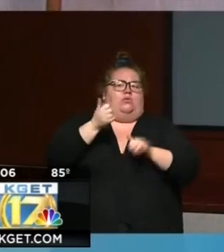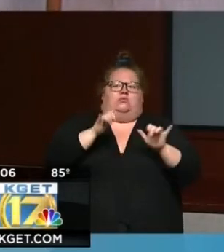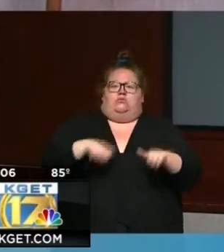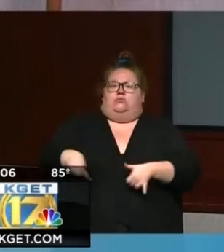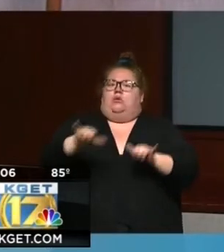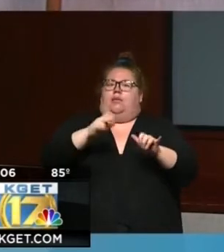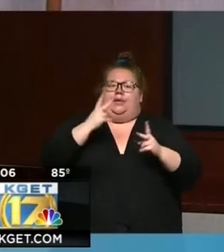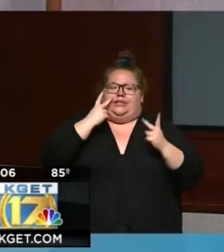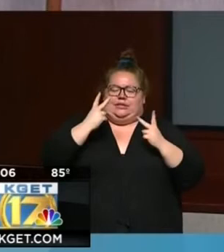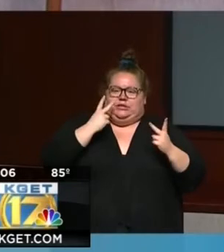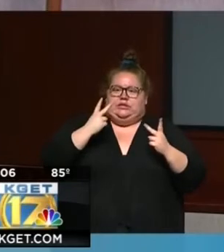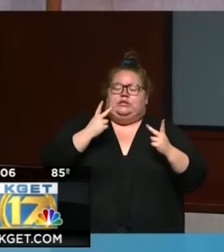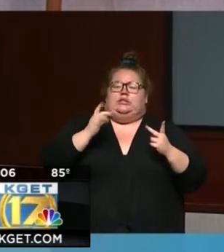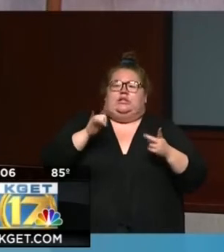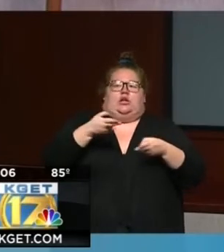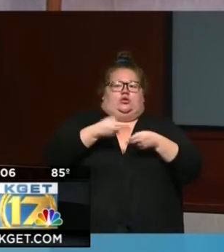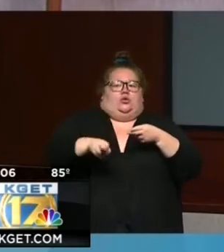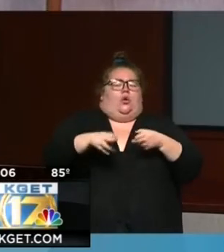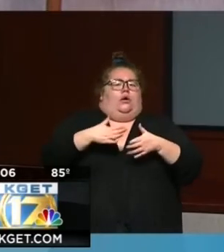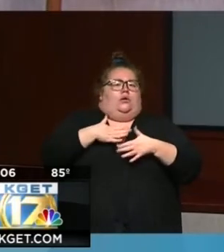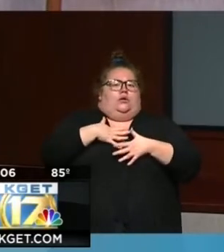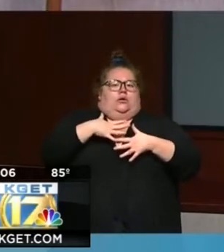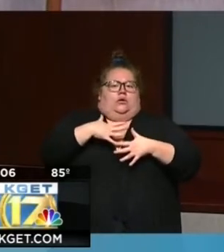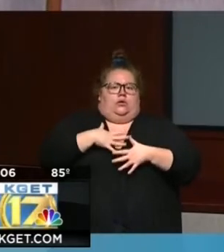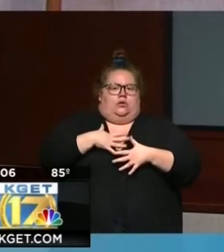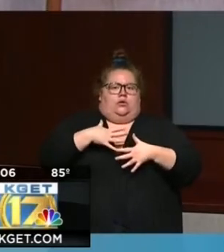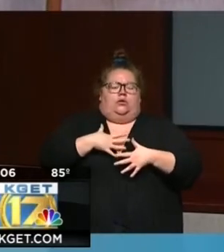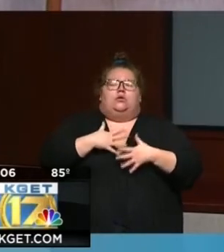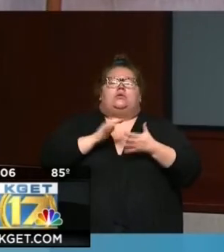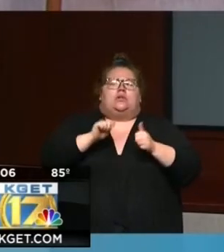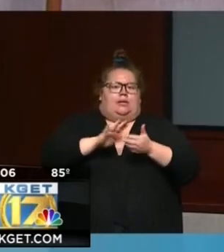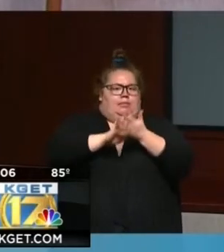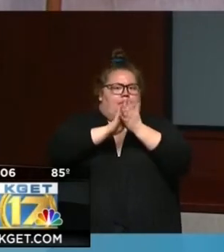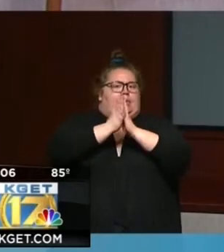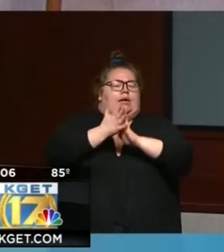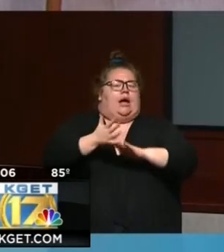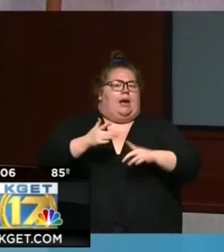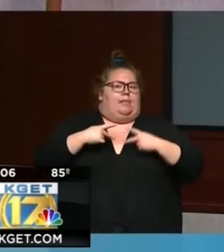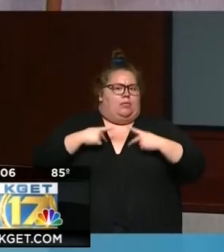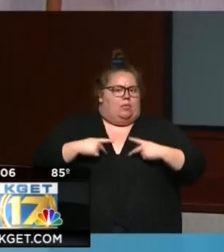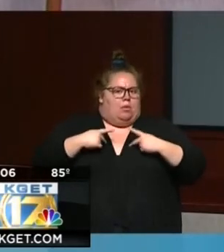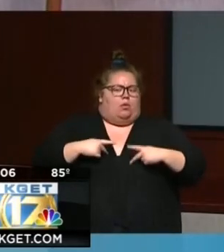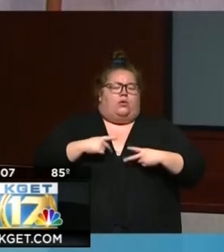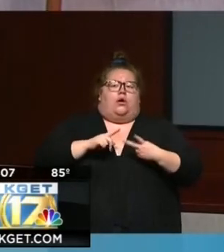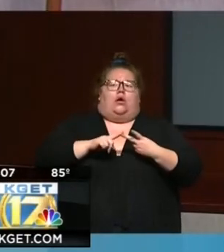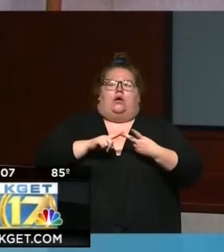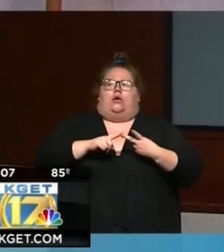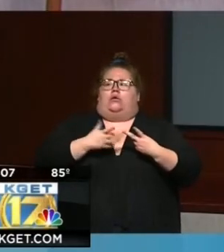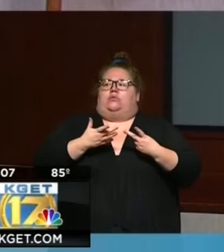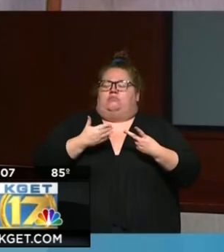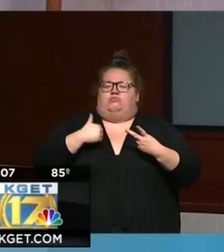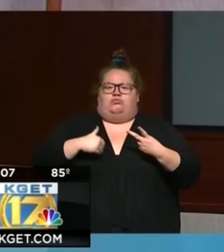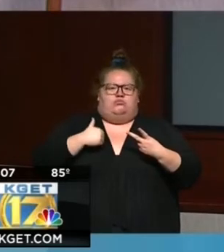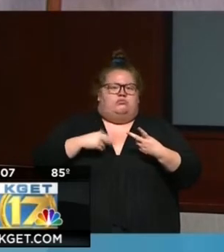RESPOND TO YOUR QUESTION. HI, ONE OF THE MOST COMMON COMPLICATIONS WE DO SEE IS, OF COURSE, SHAH SHORTNESS OF